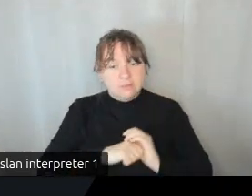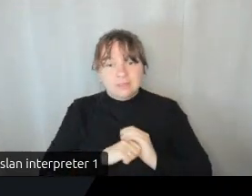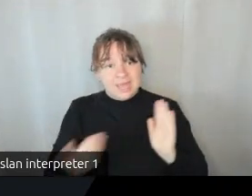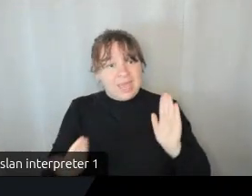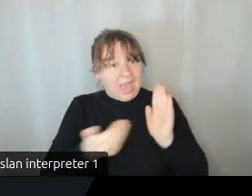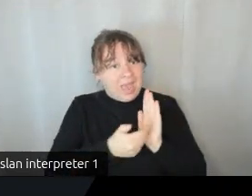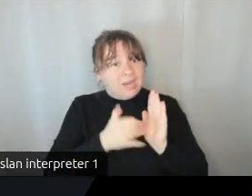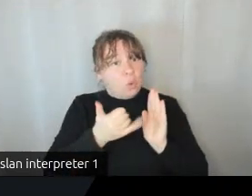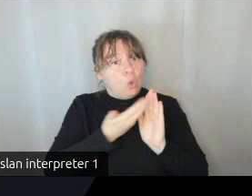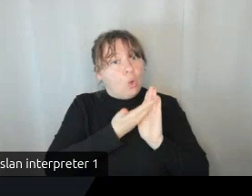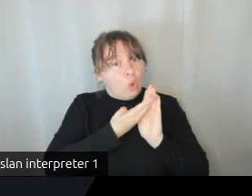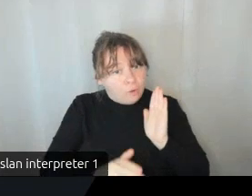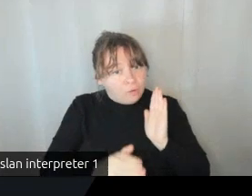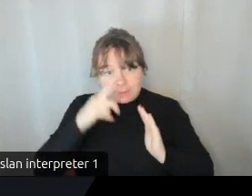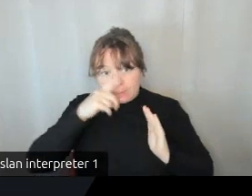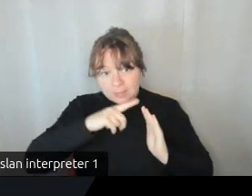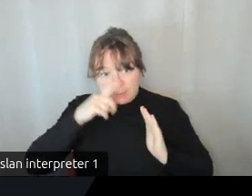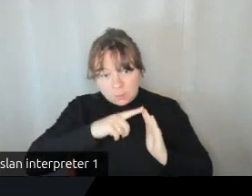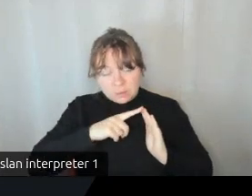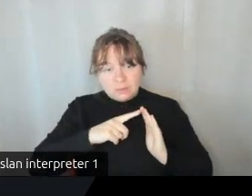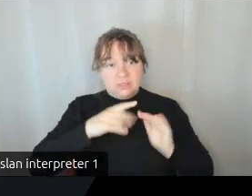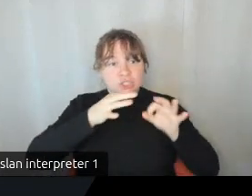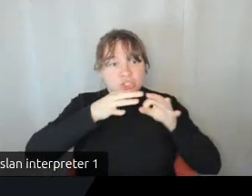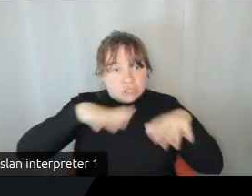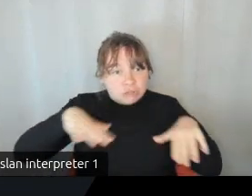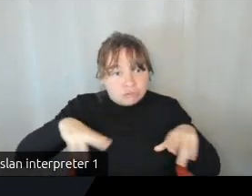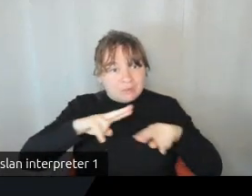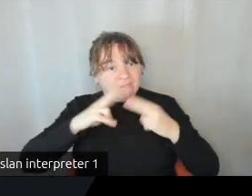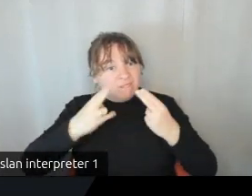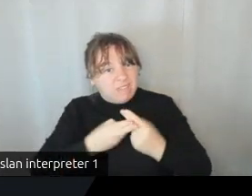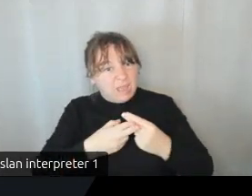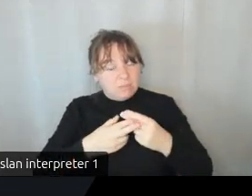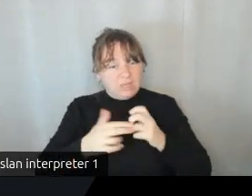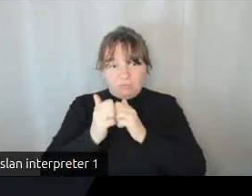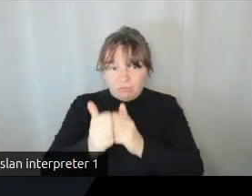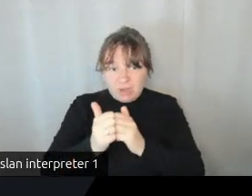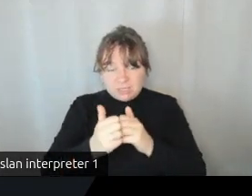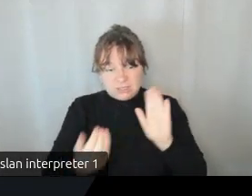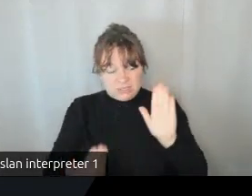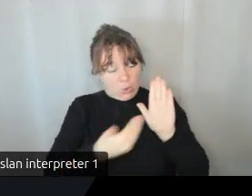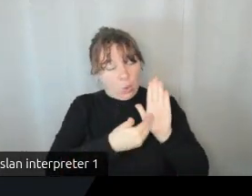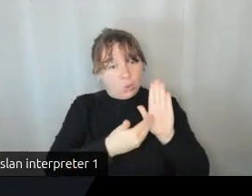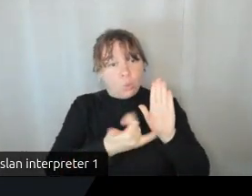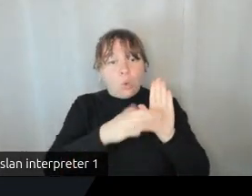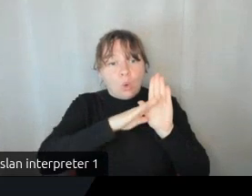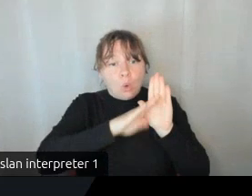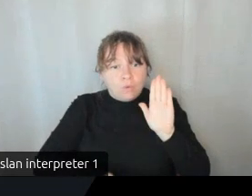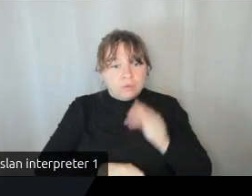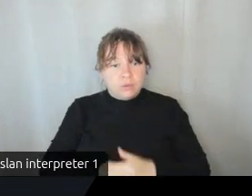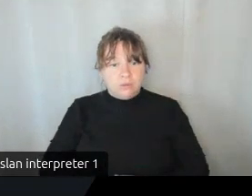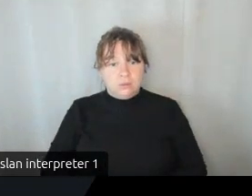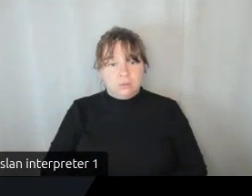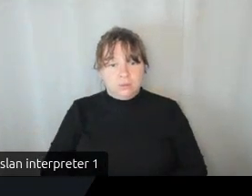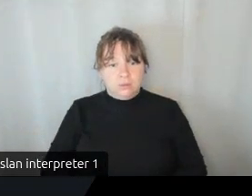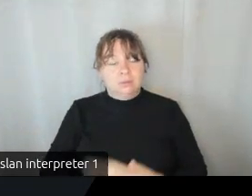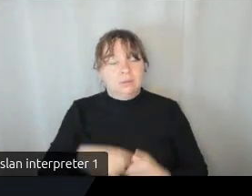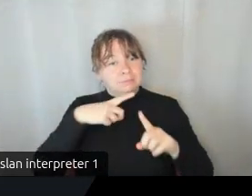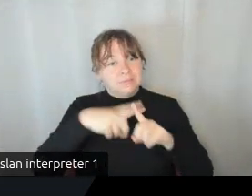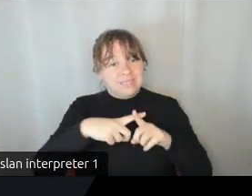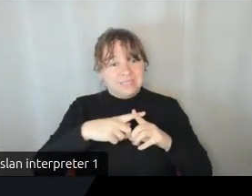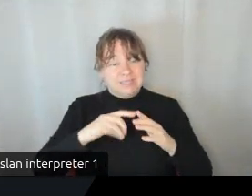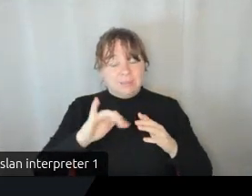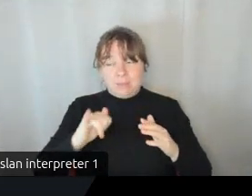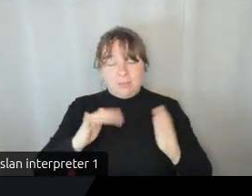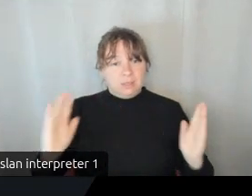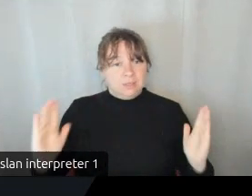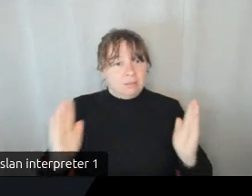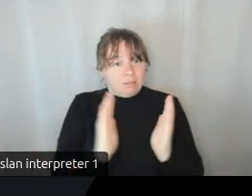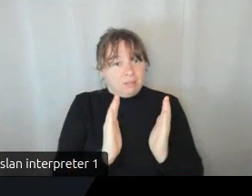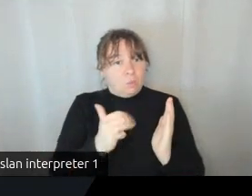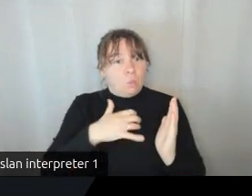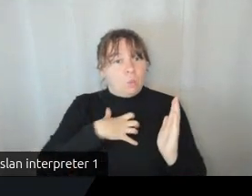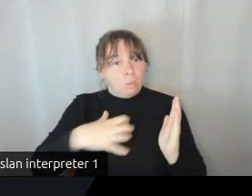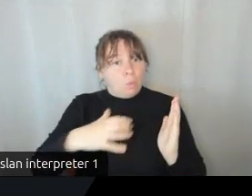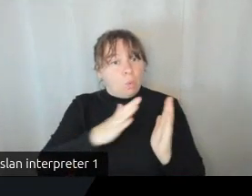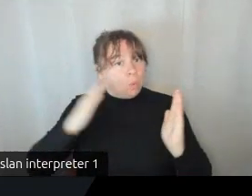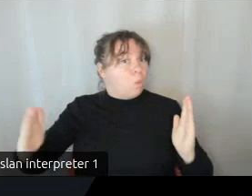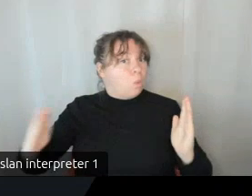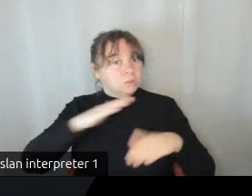relatives or associates of the agreed, increase or decrease the time that the order is in force.